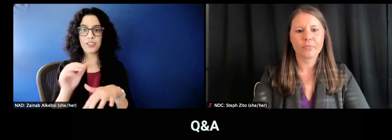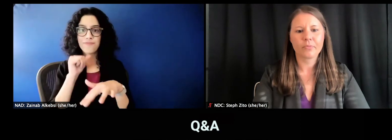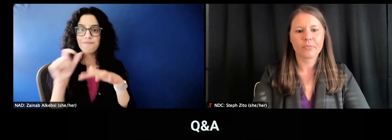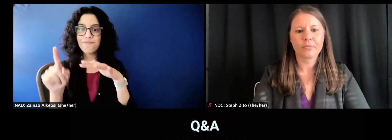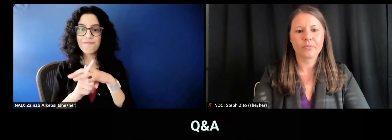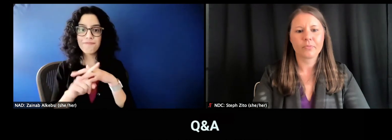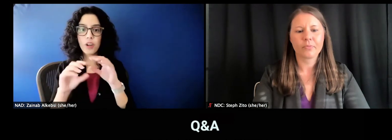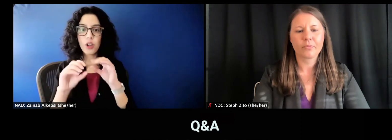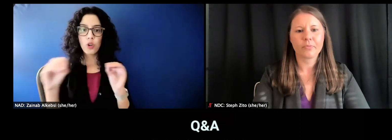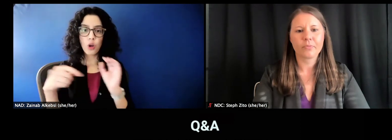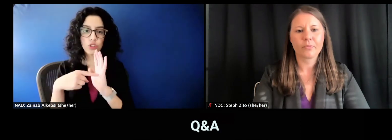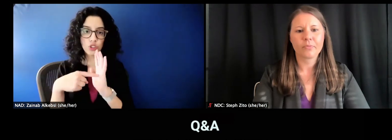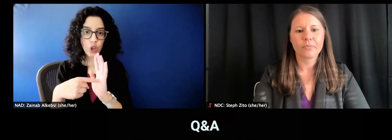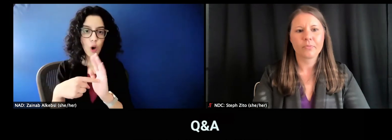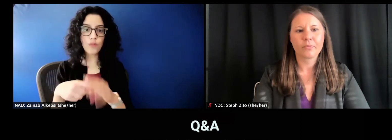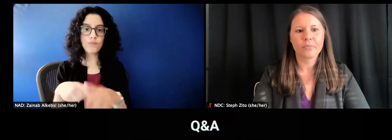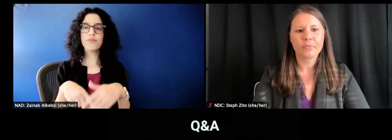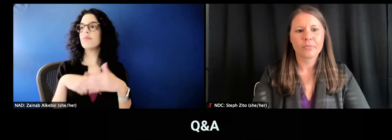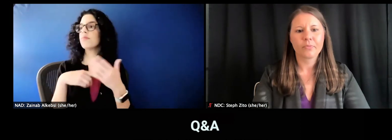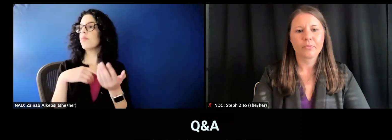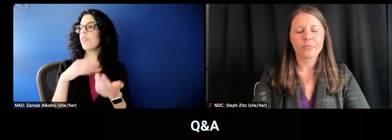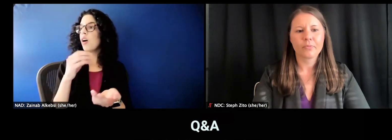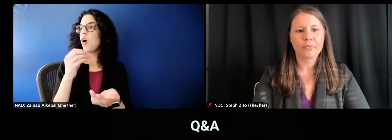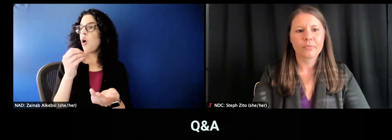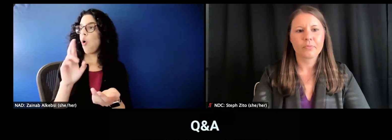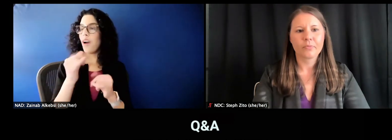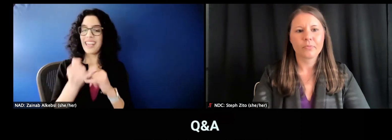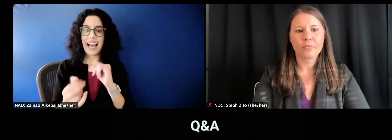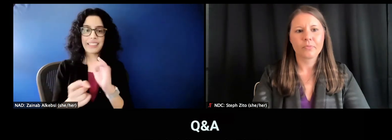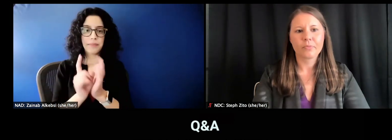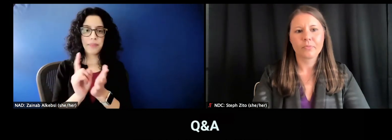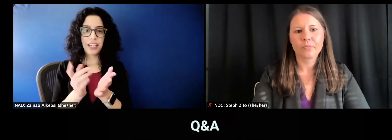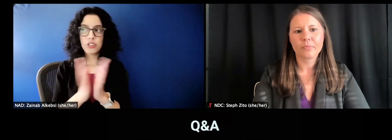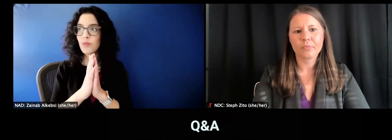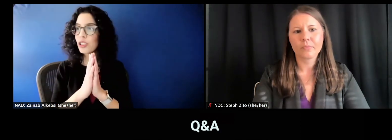If a service provider doesn't show, or there is a last minute request,